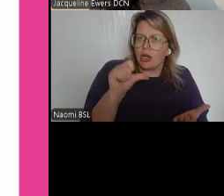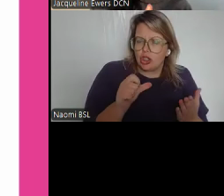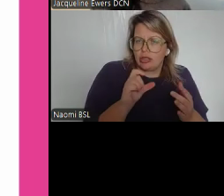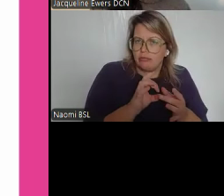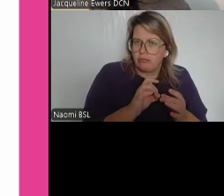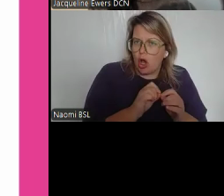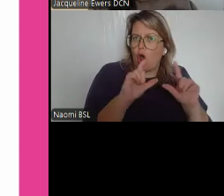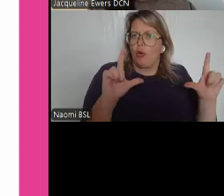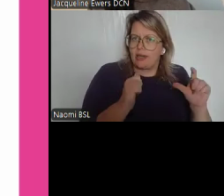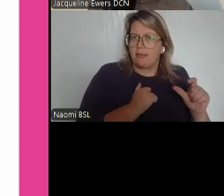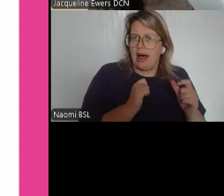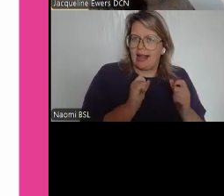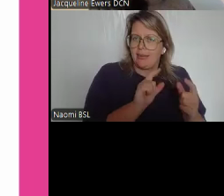and not all those others in their inbox?